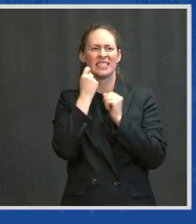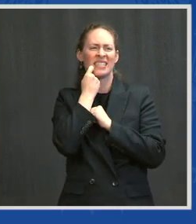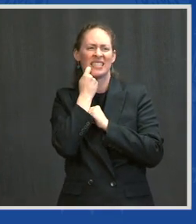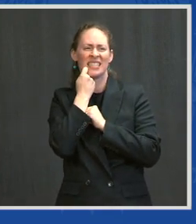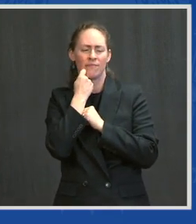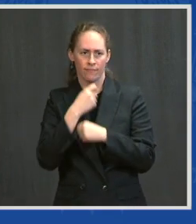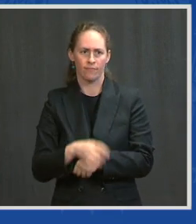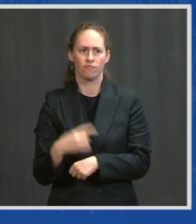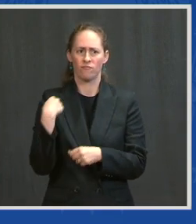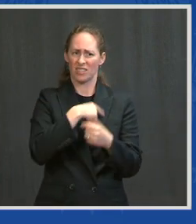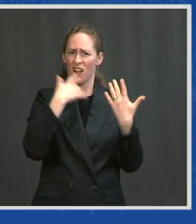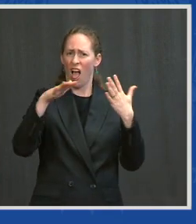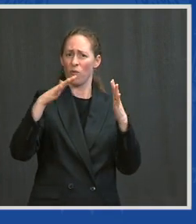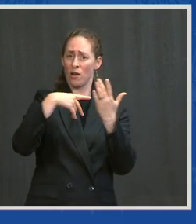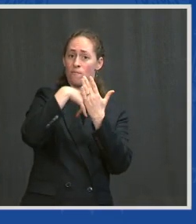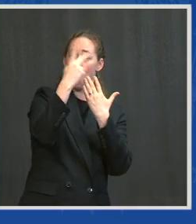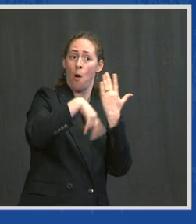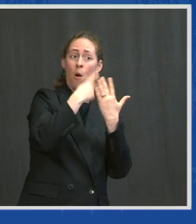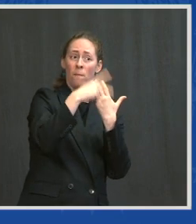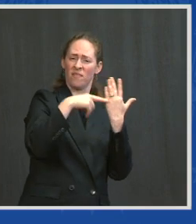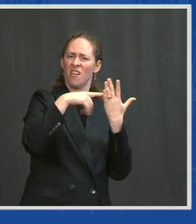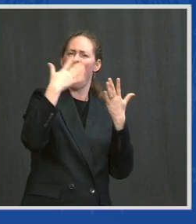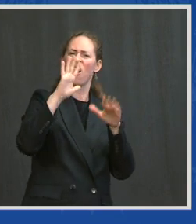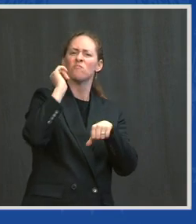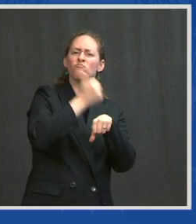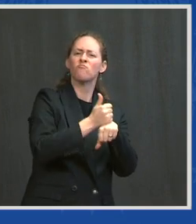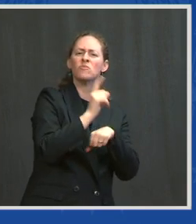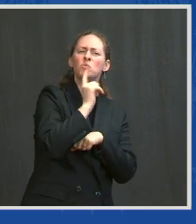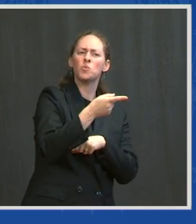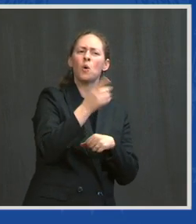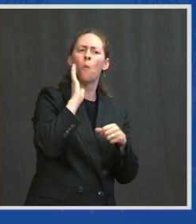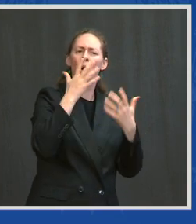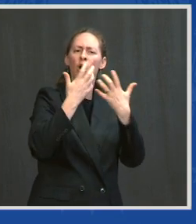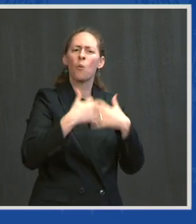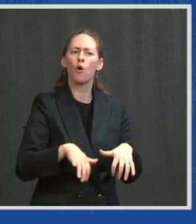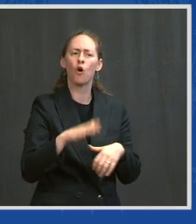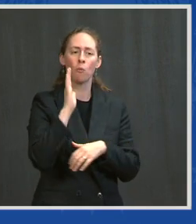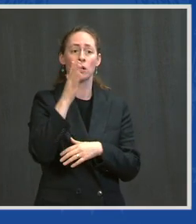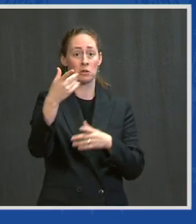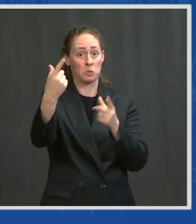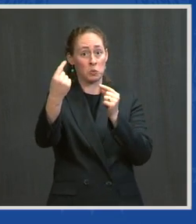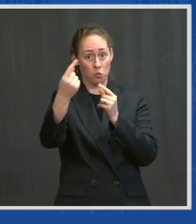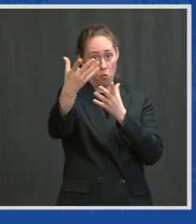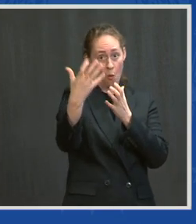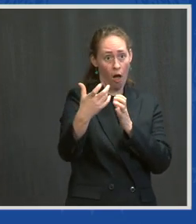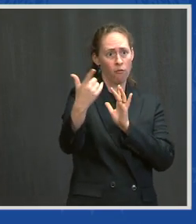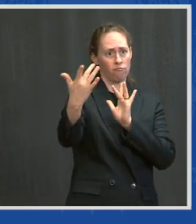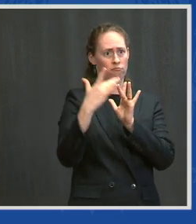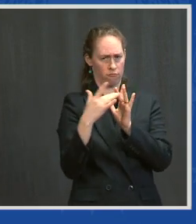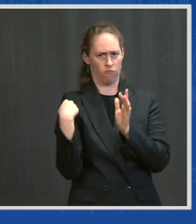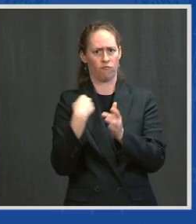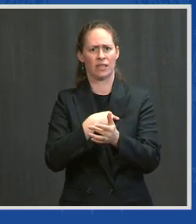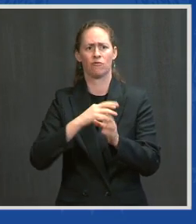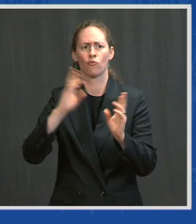And I'm hoping that you will get together with us so that we can spread those across the country -- as well, of course, funding your own.